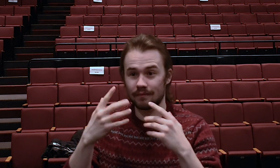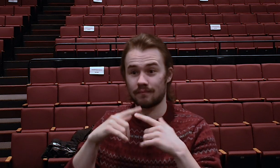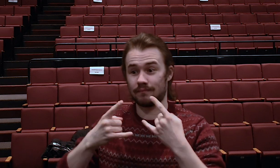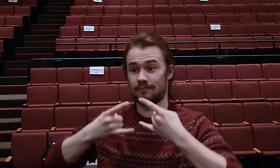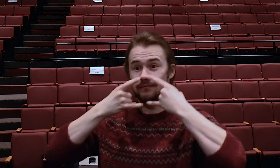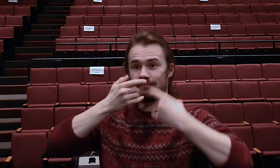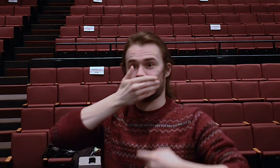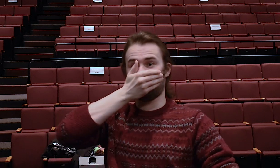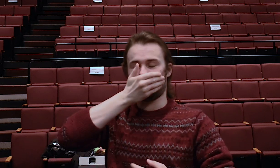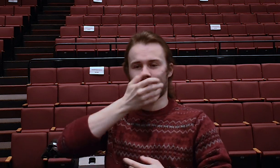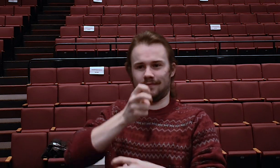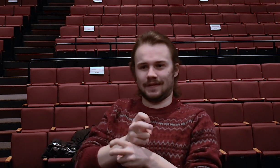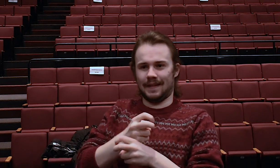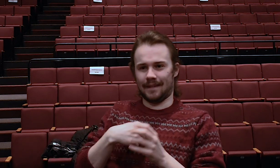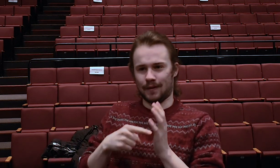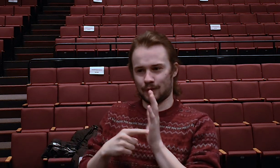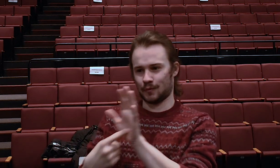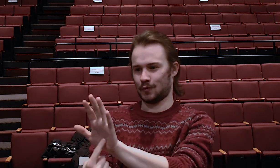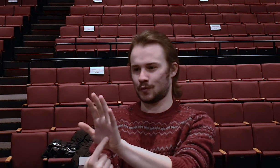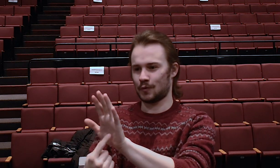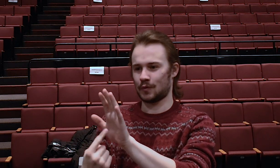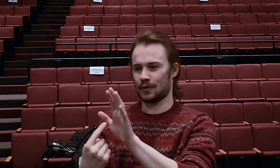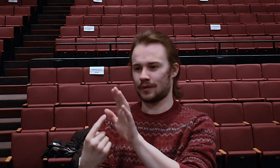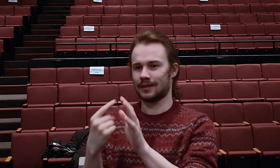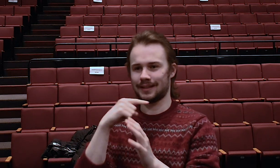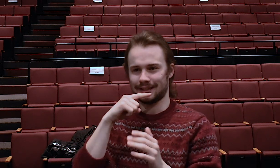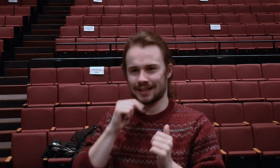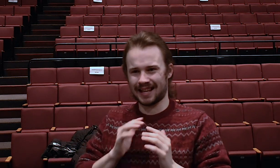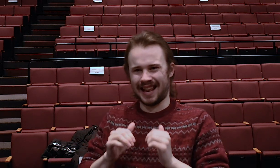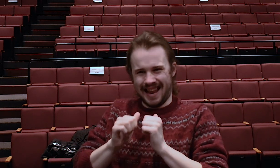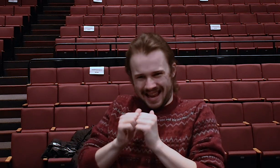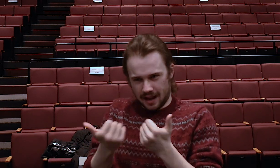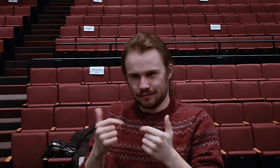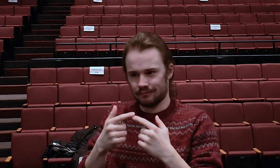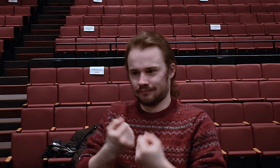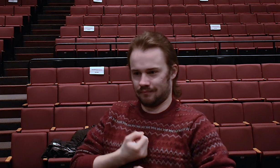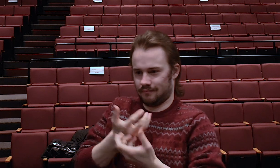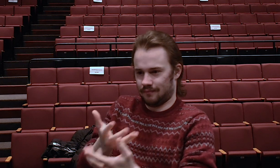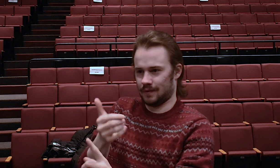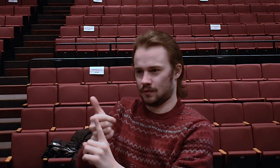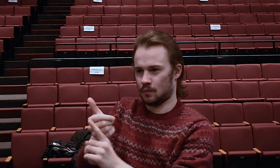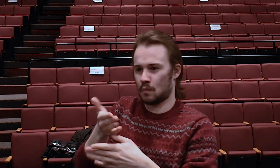facial expression, with mask it's really tough to show hearing actors exactly how